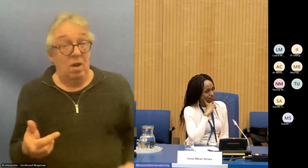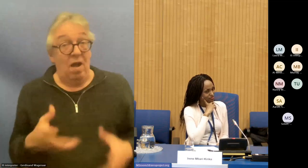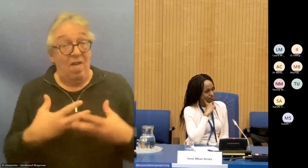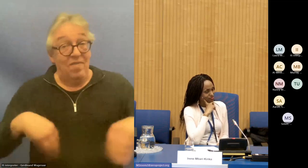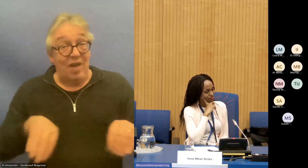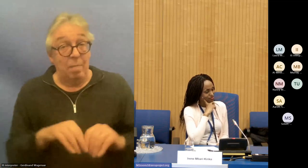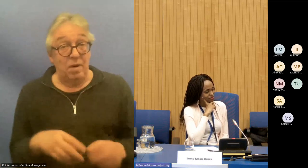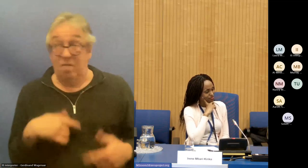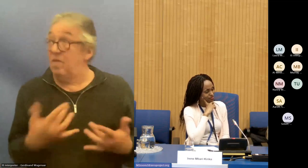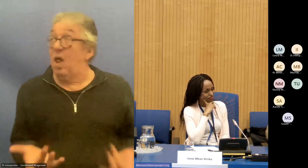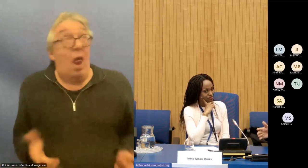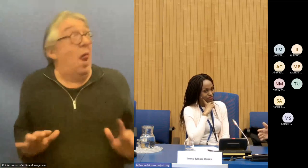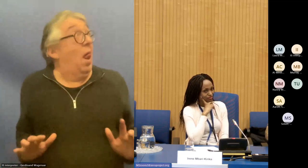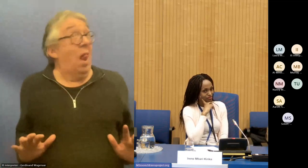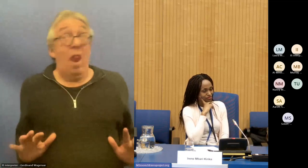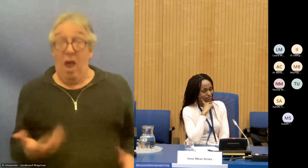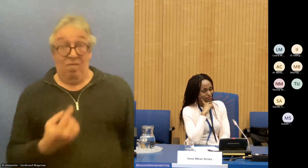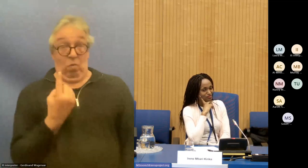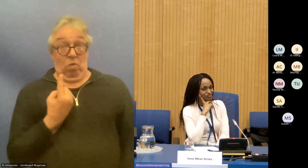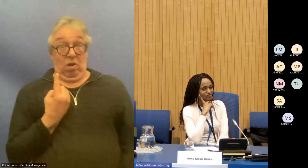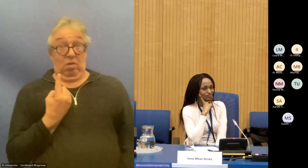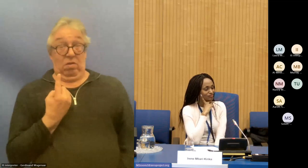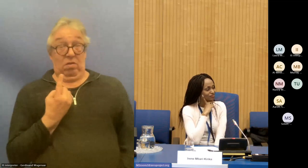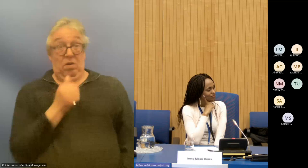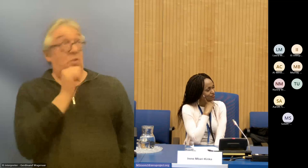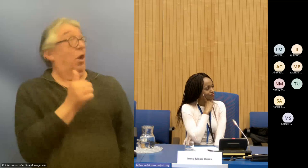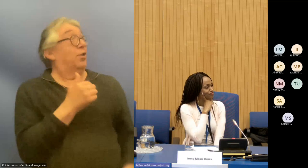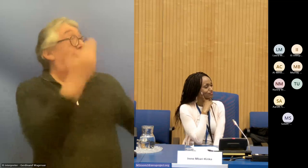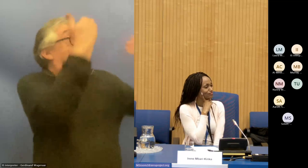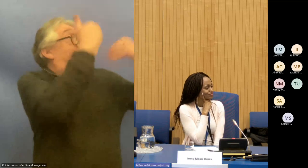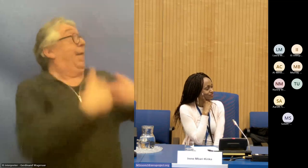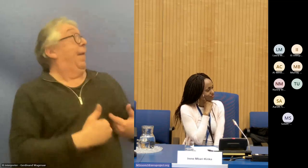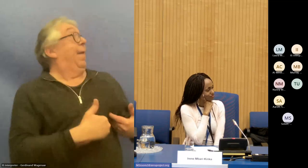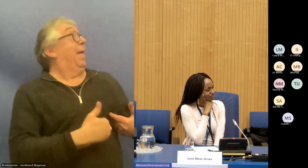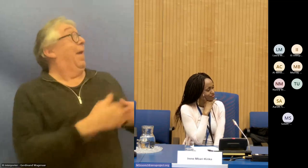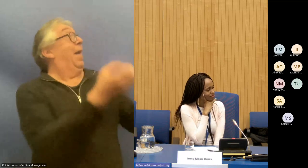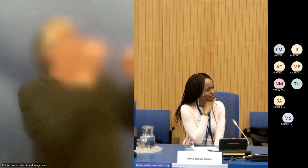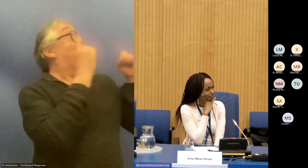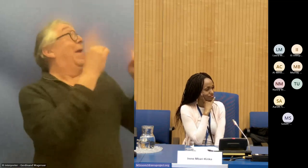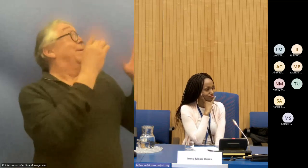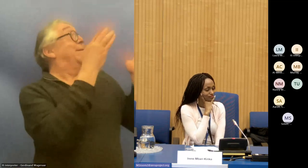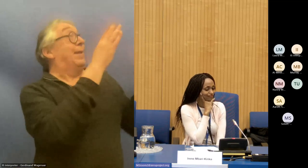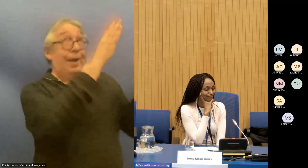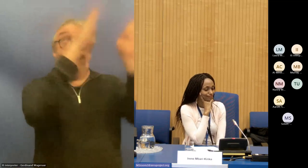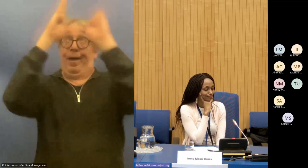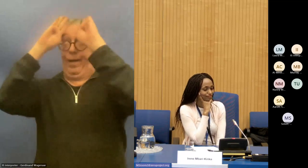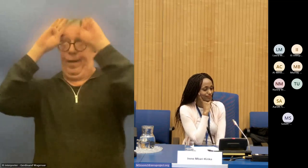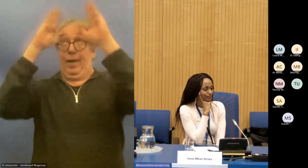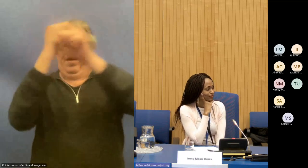are not living their life according to sector and programs. The thing, to find ways to address the